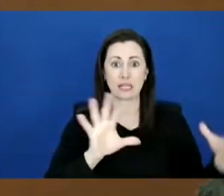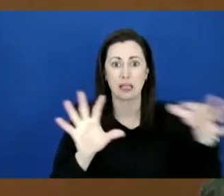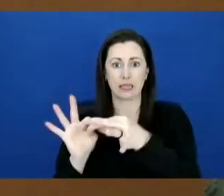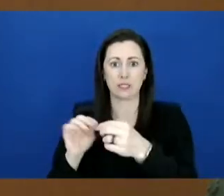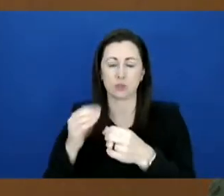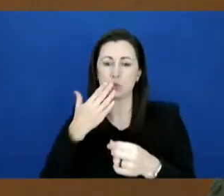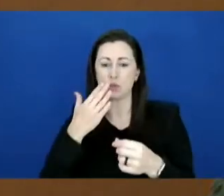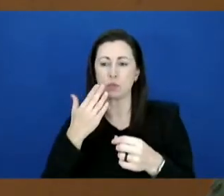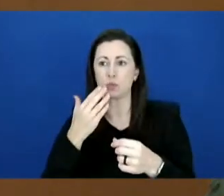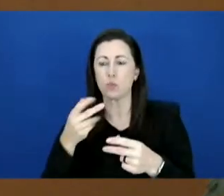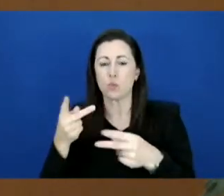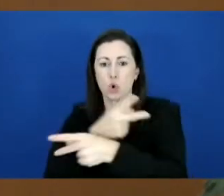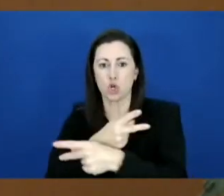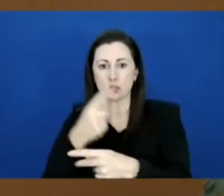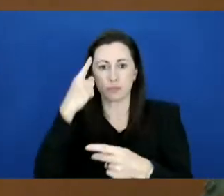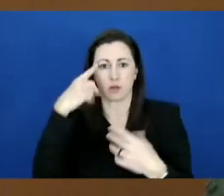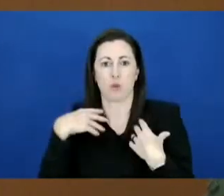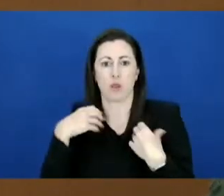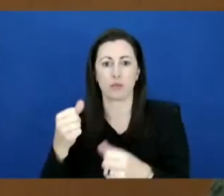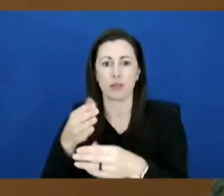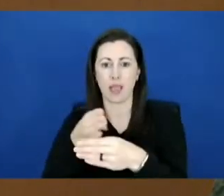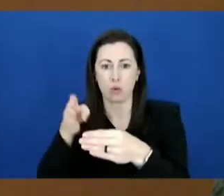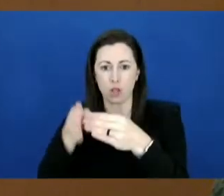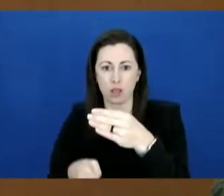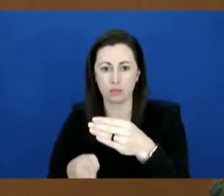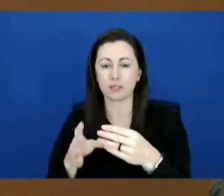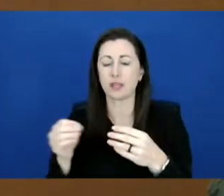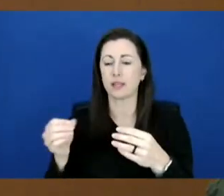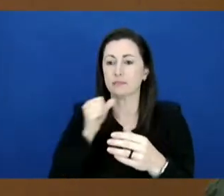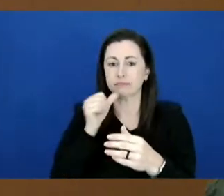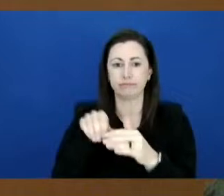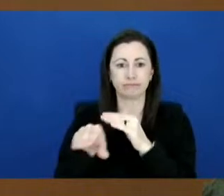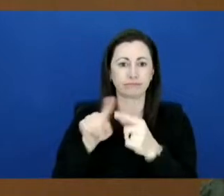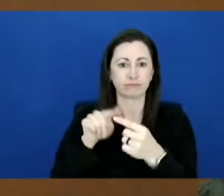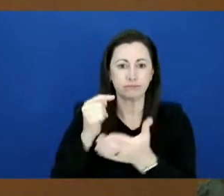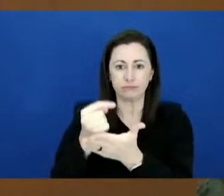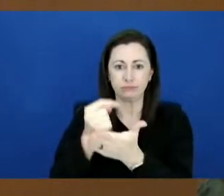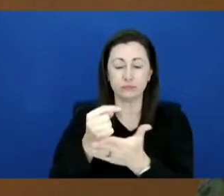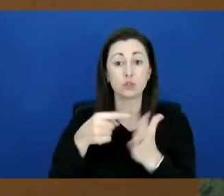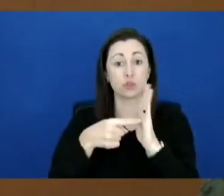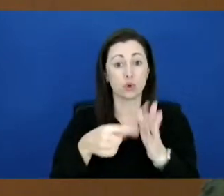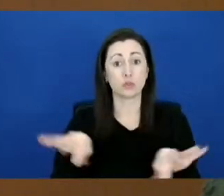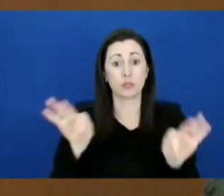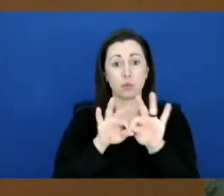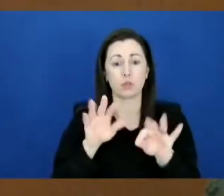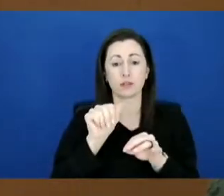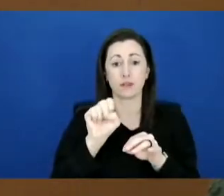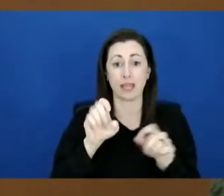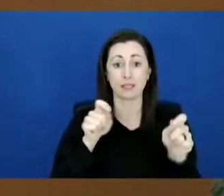THESE FACTORS ARE DIRECTLY LINKED TO WORSE MENTAL HEALTH OUTCOMES AND LOWER ACCESS TO